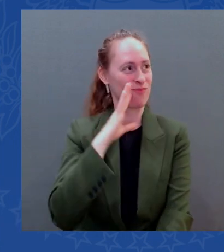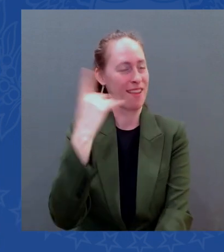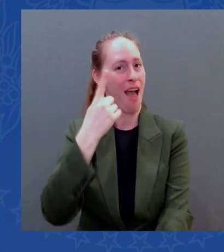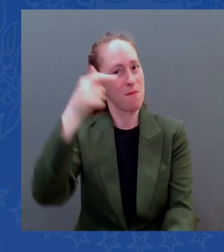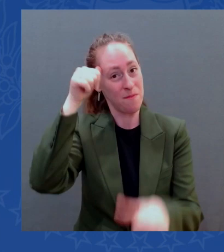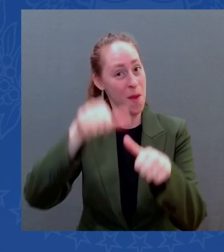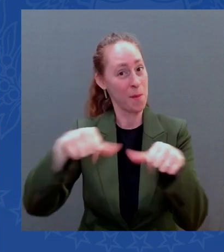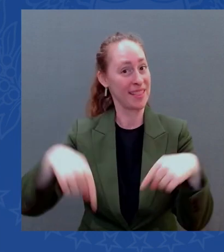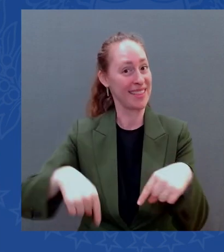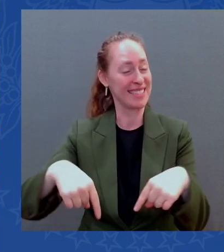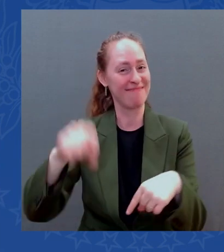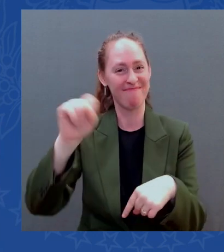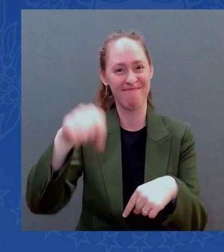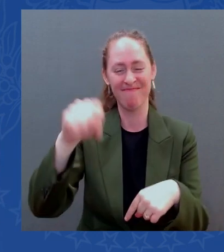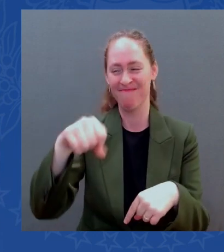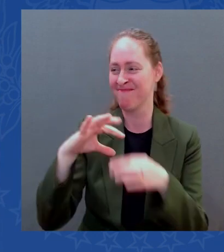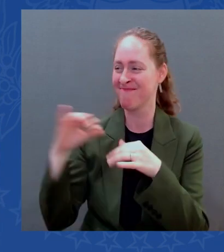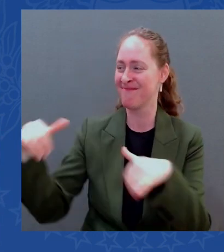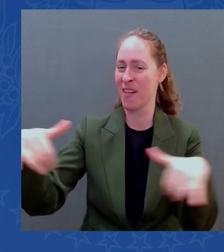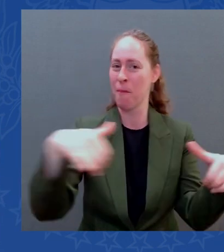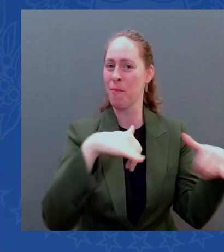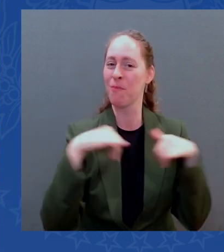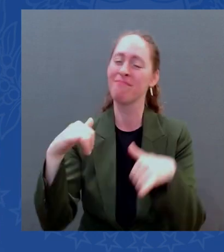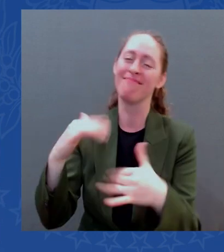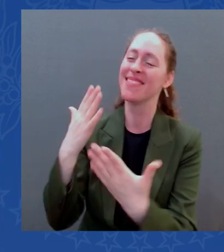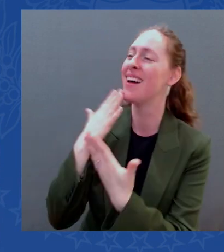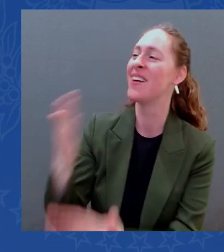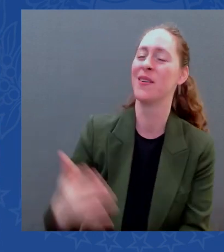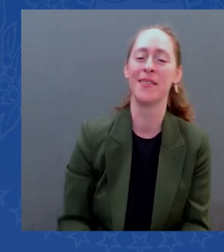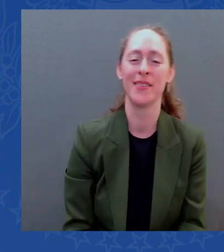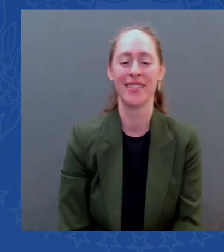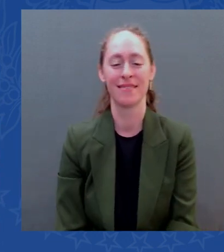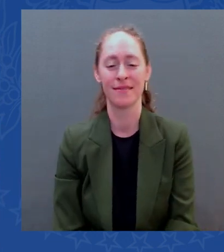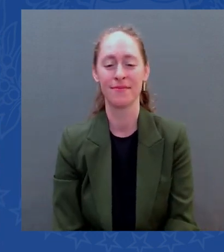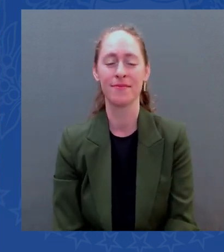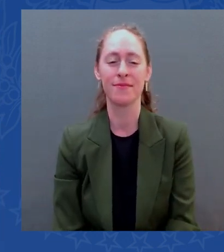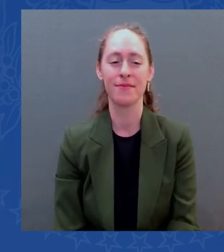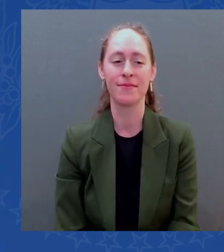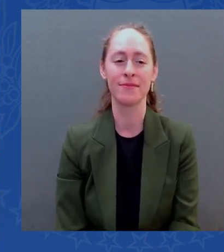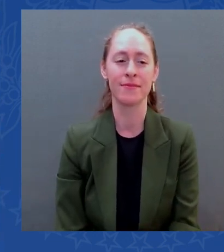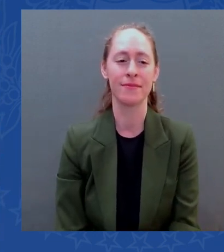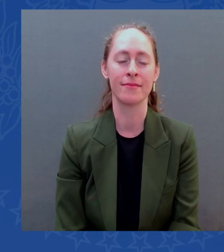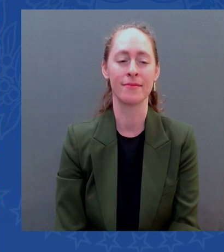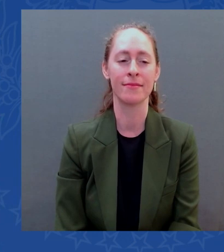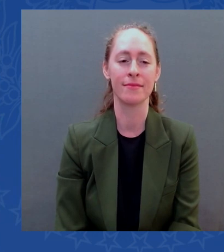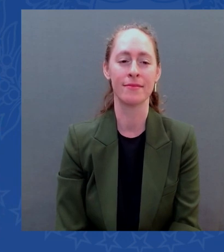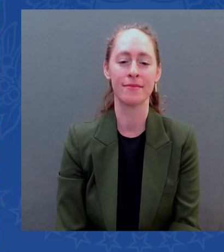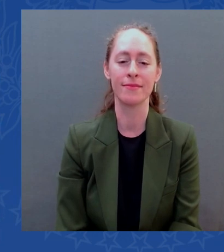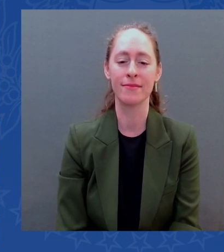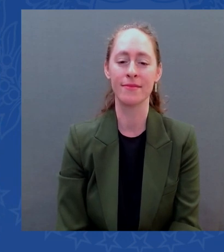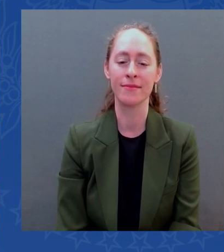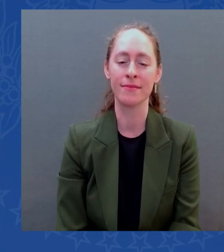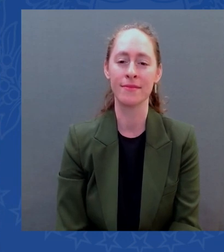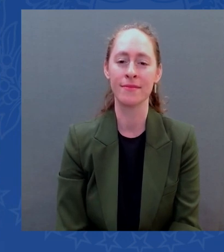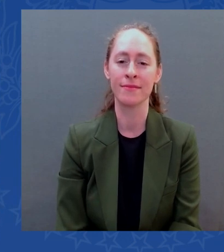The President: Thanks, pal. Mr. McDonagh: I think Victor and Steven